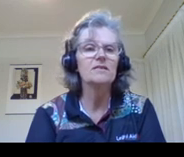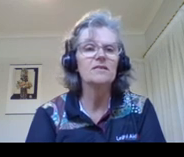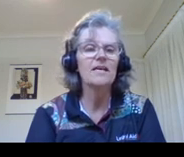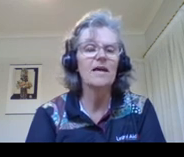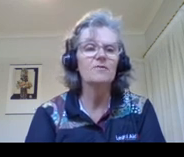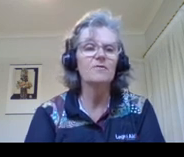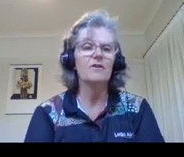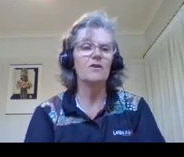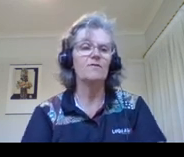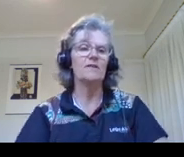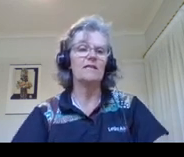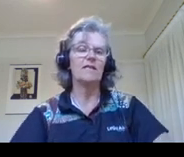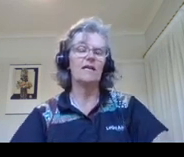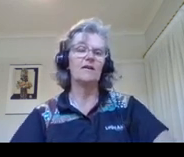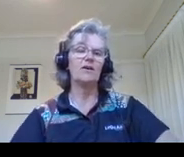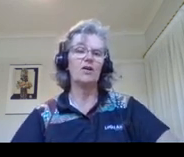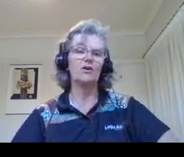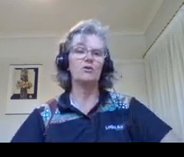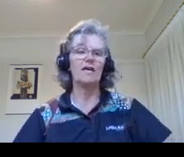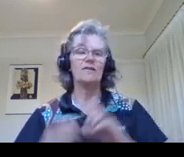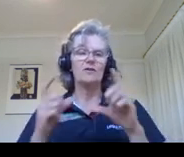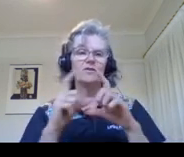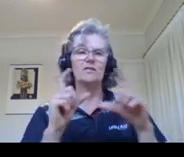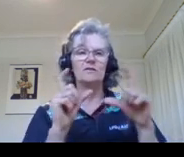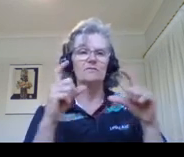does that happen very often Lydia I know you had those little